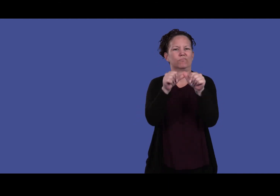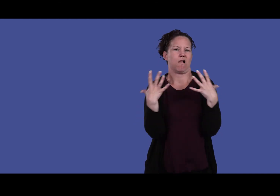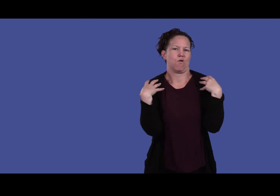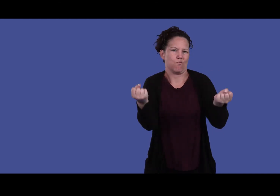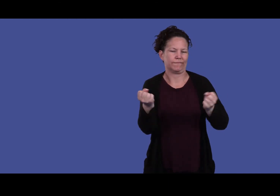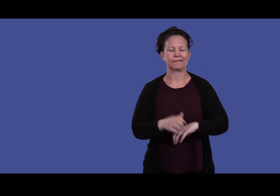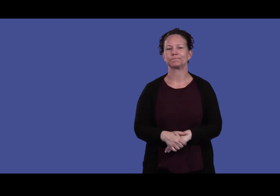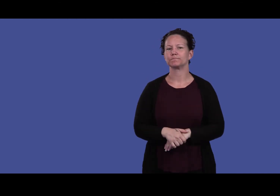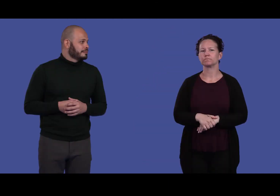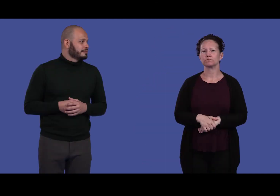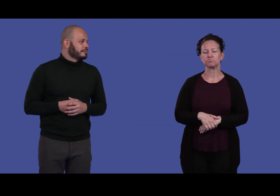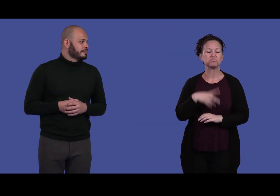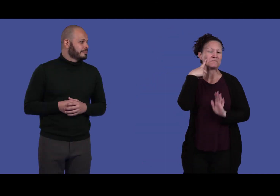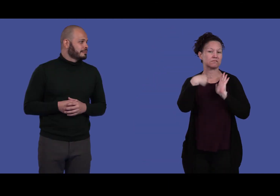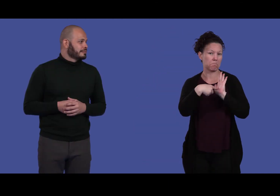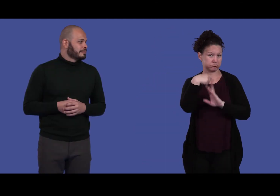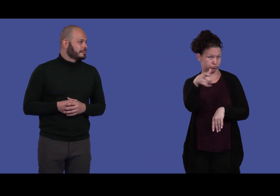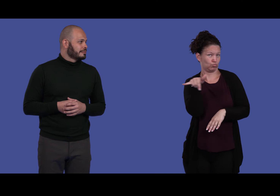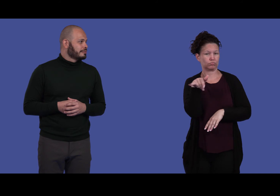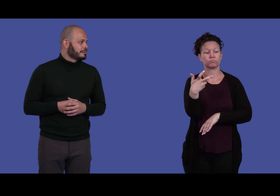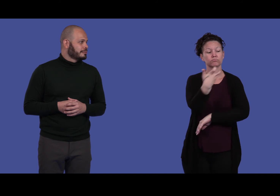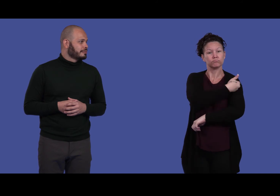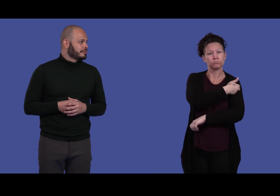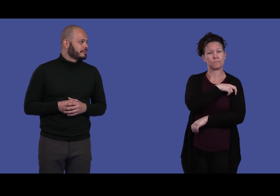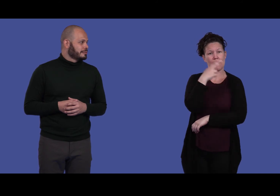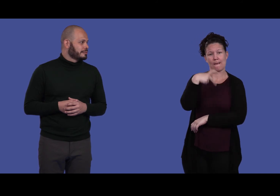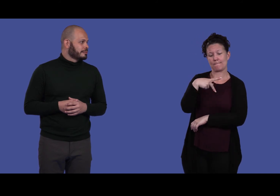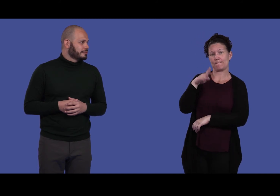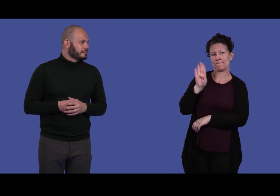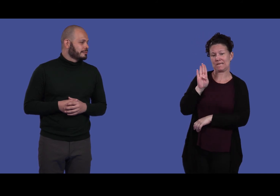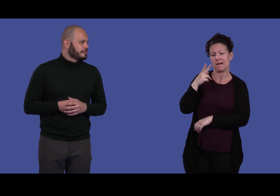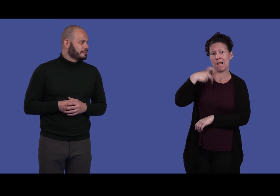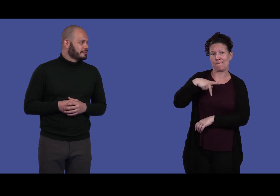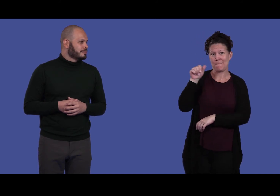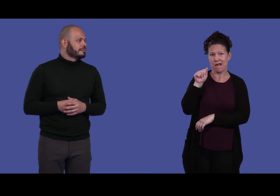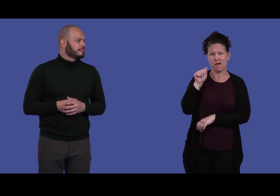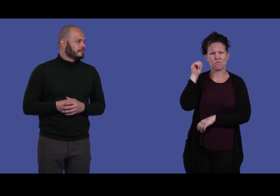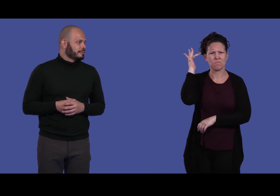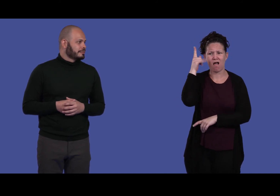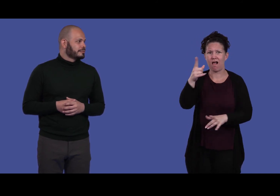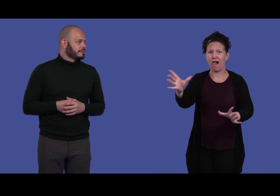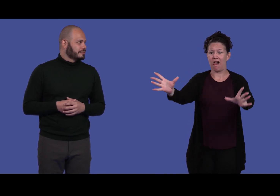It’s also a good idea to get immunized against other viruses that can infect and/ or damage the liver